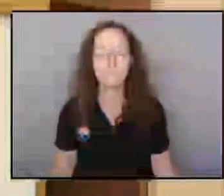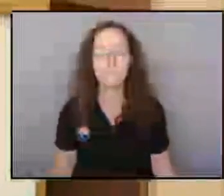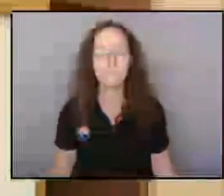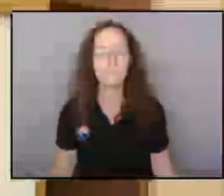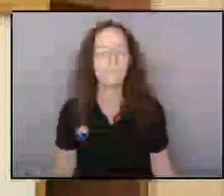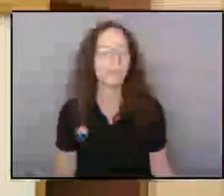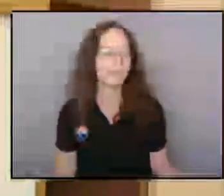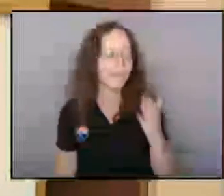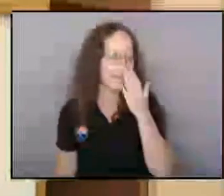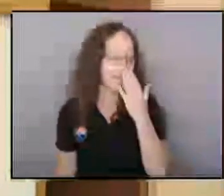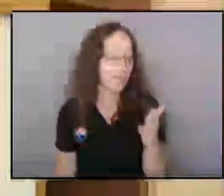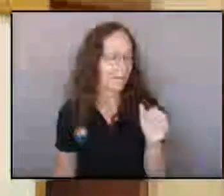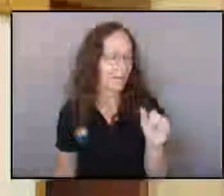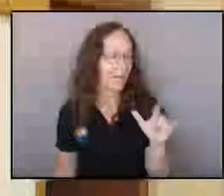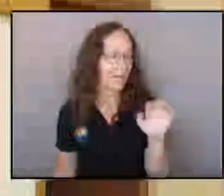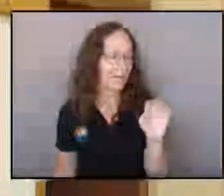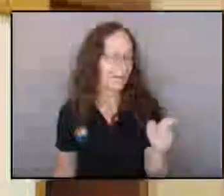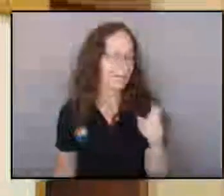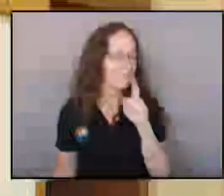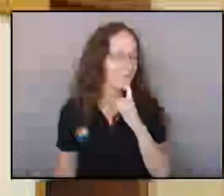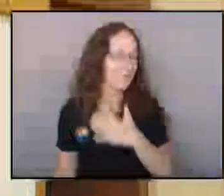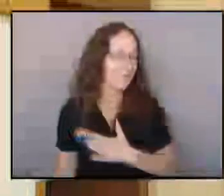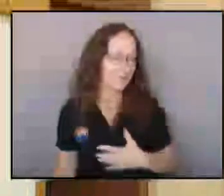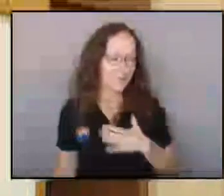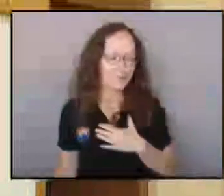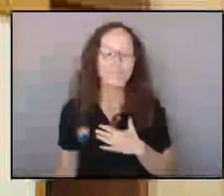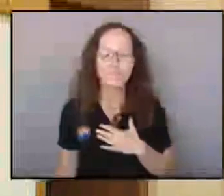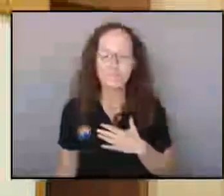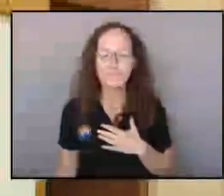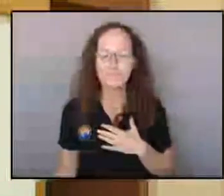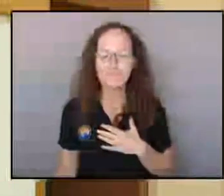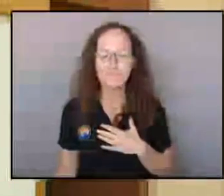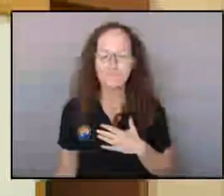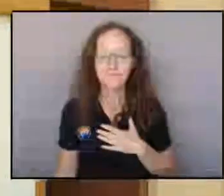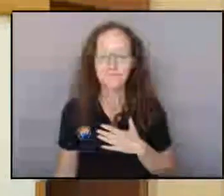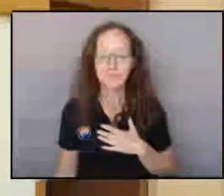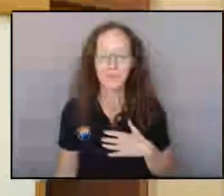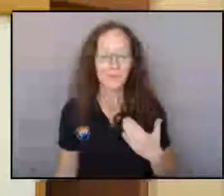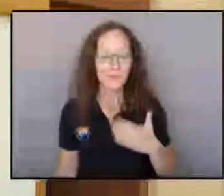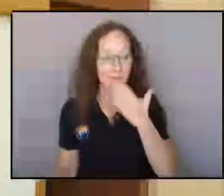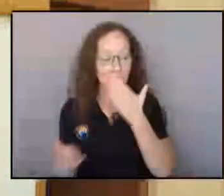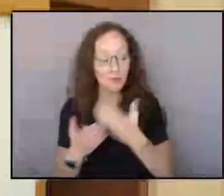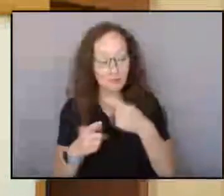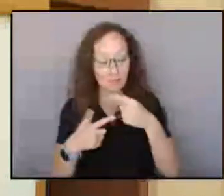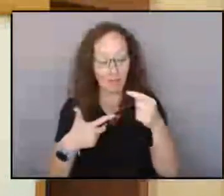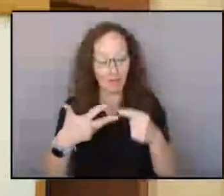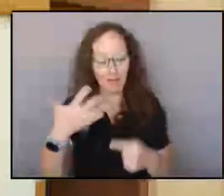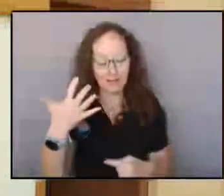COMING OUT OF IT. WE ARE GOING TO GO AHEAD AND SEE WHAT THE EAST ZONE WAS DEALING WITH TODAY.